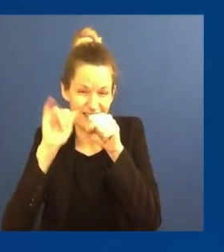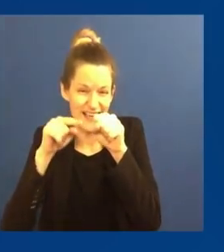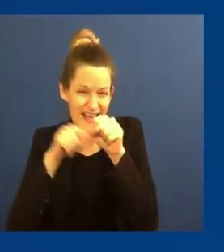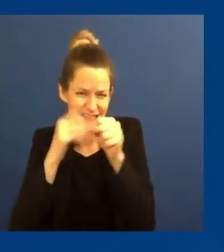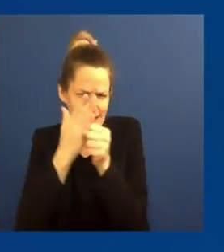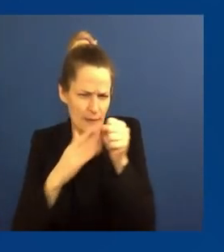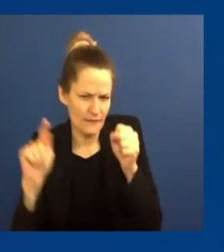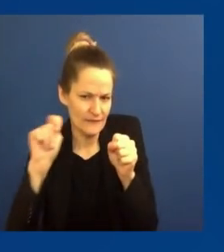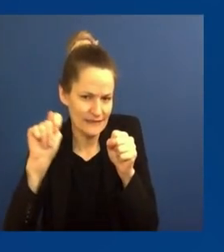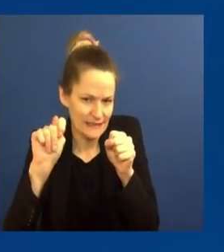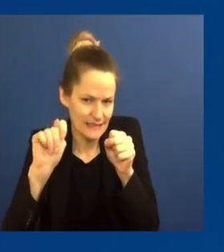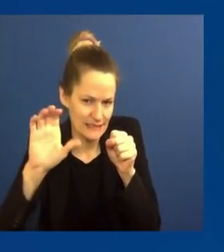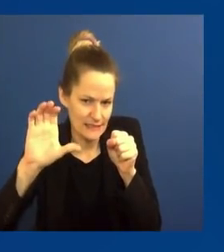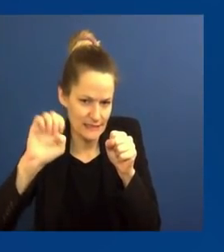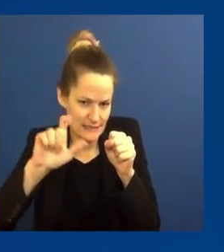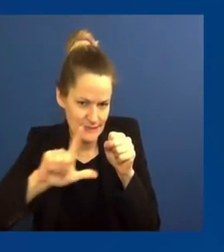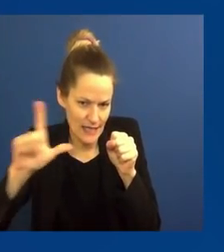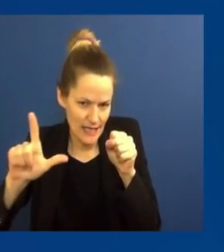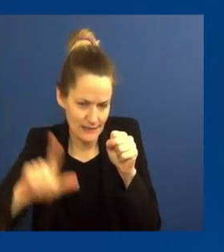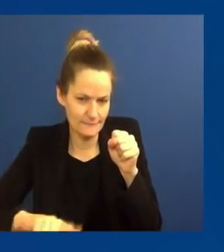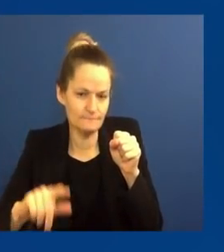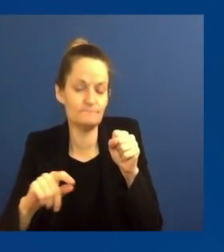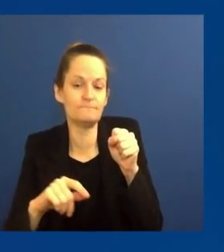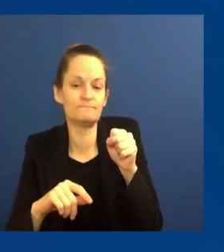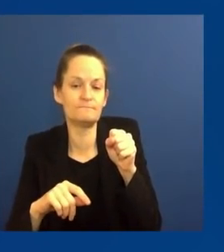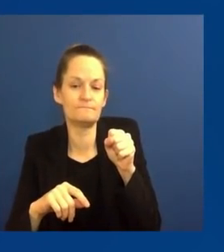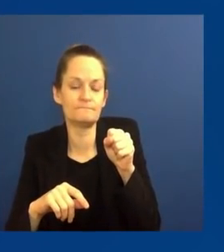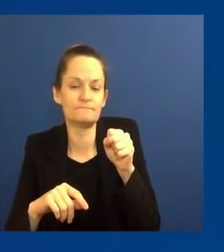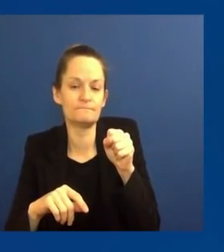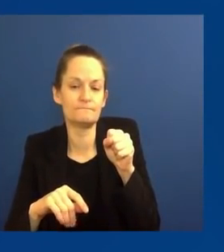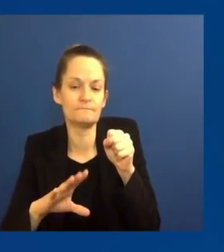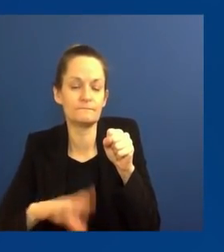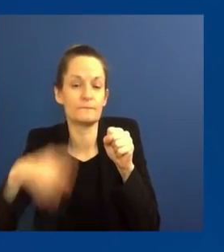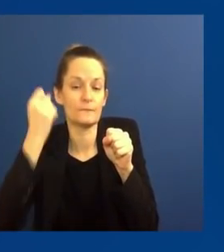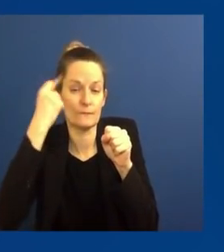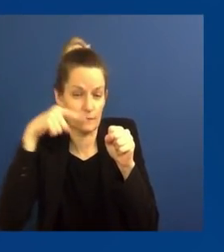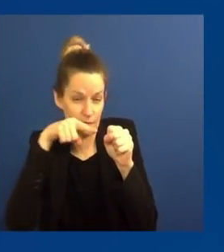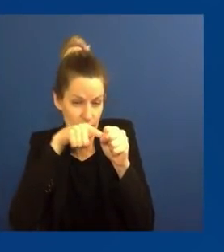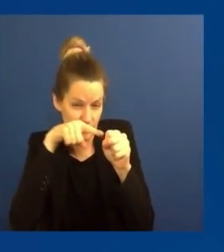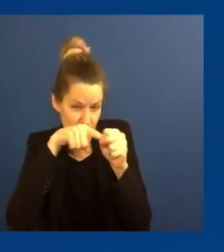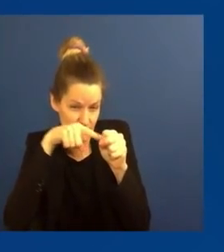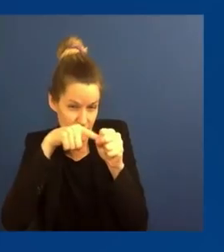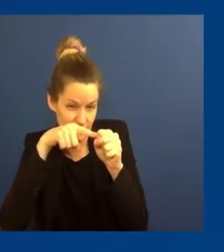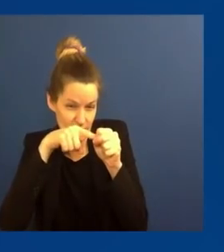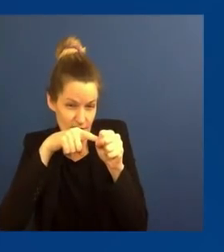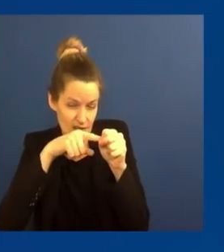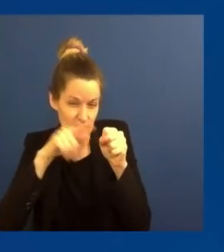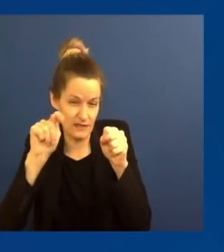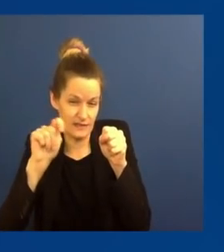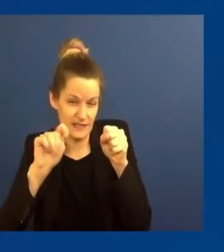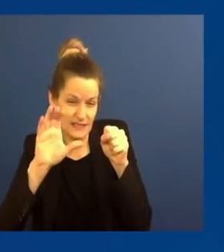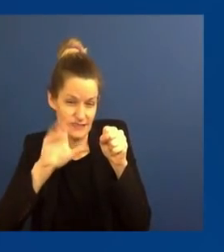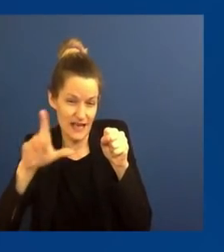as much T cell recognition. And that is absolutely critical because that's one of the reasons